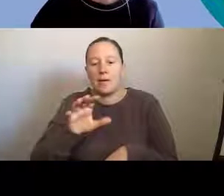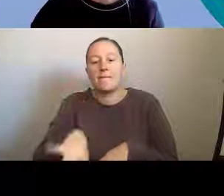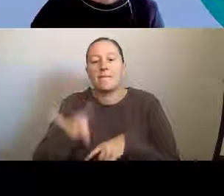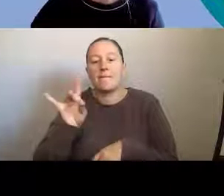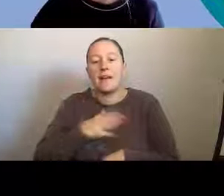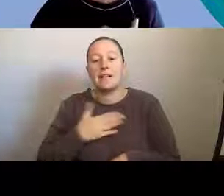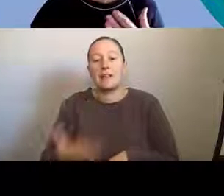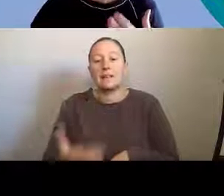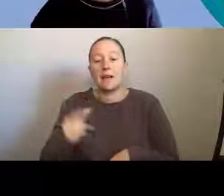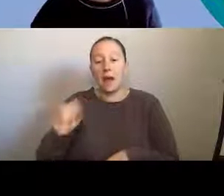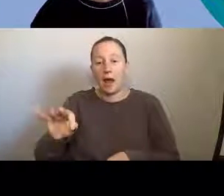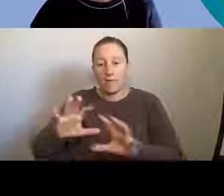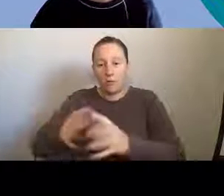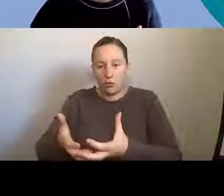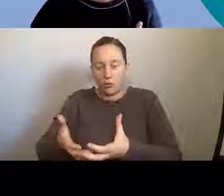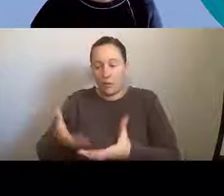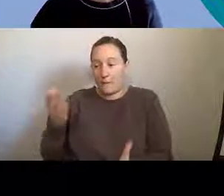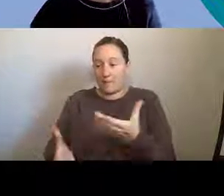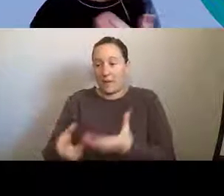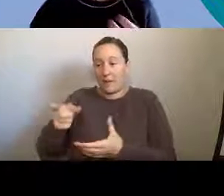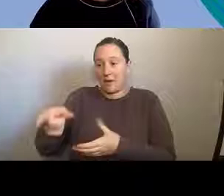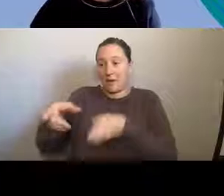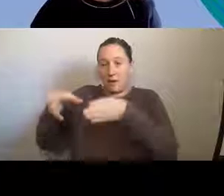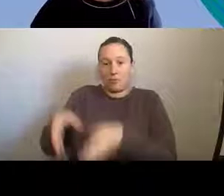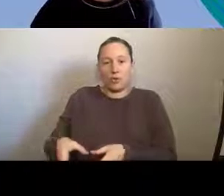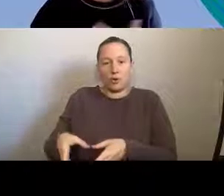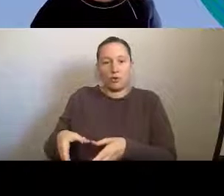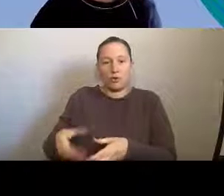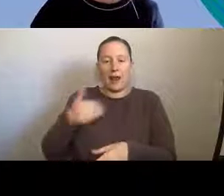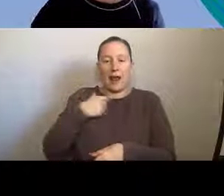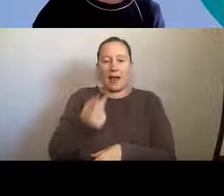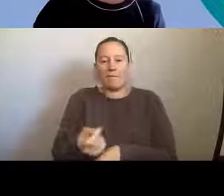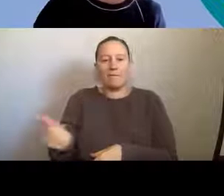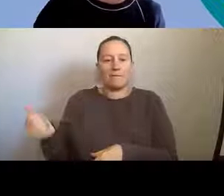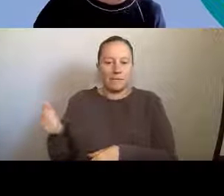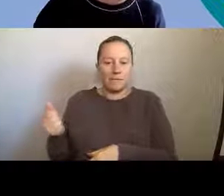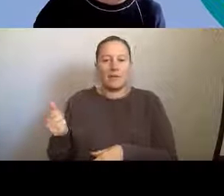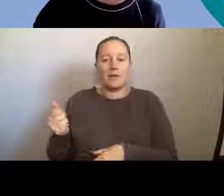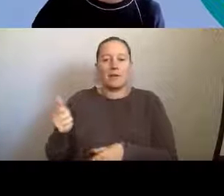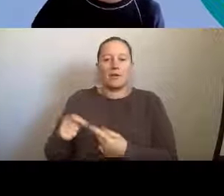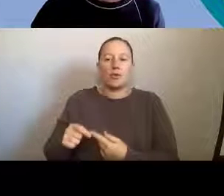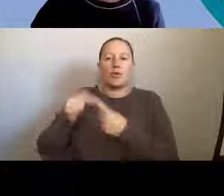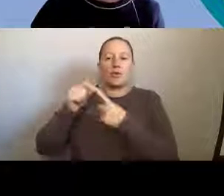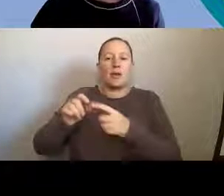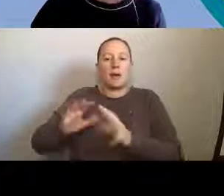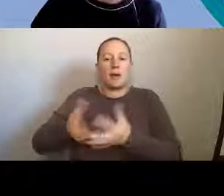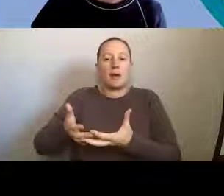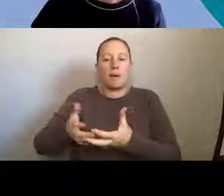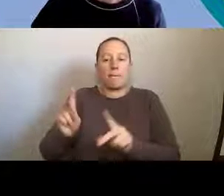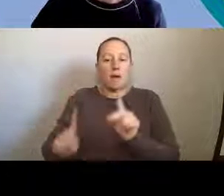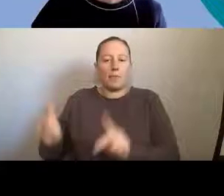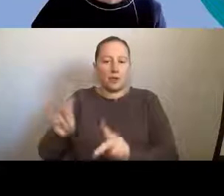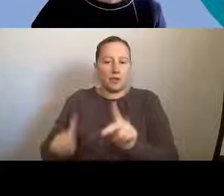where the participant is representative of a specific special population, including those populations